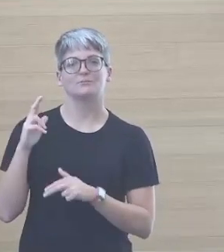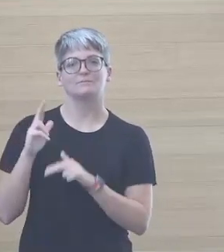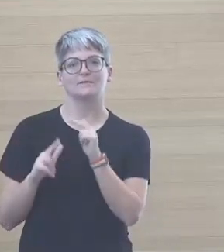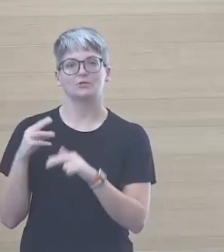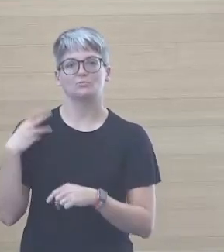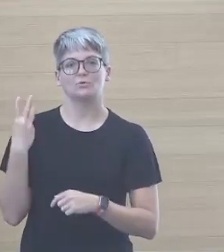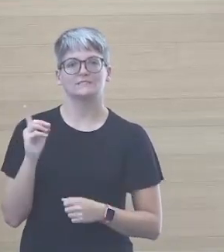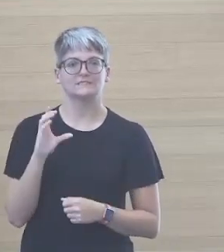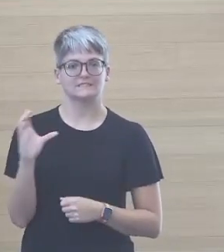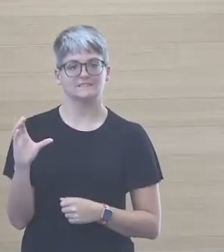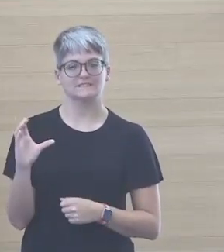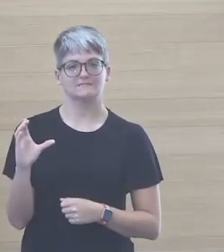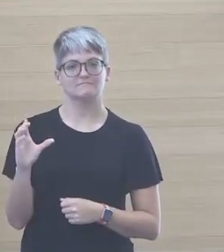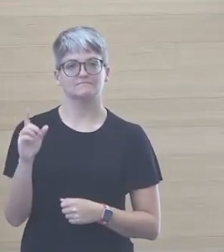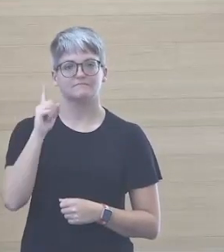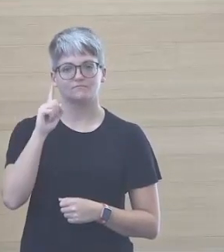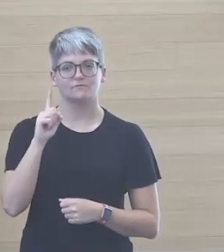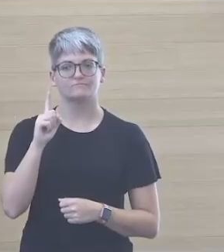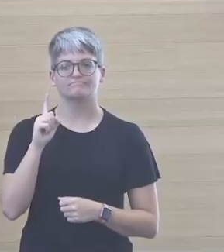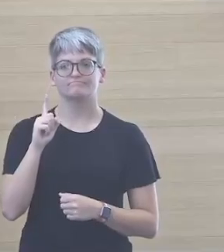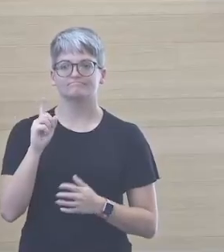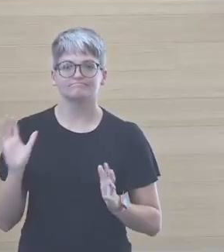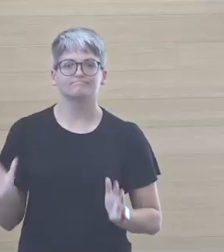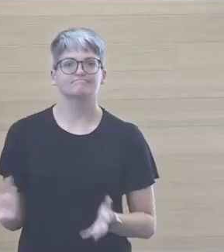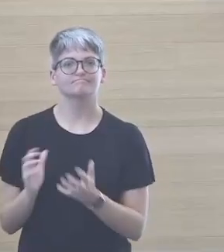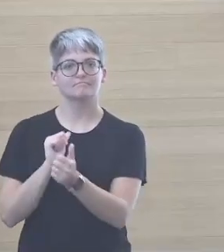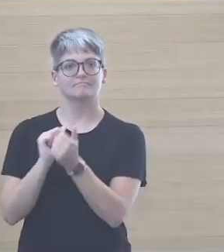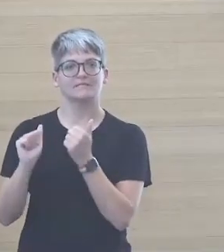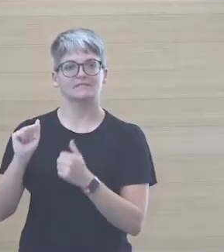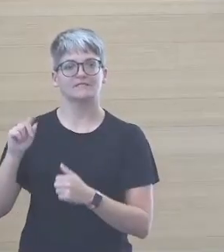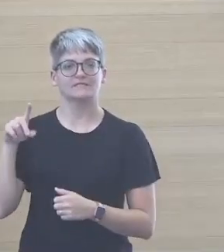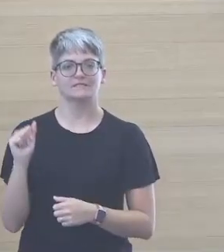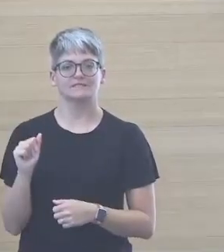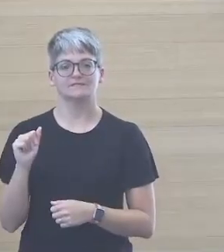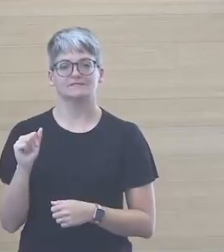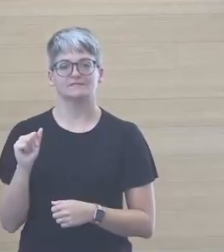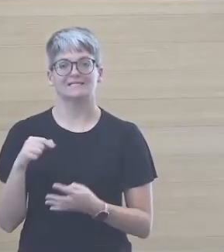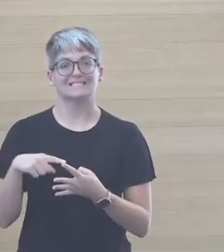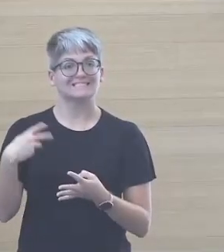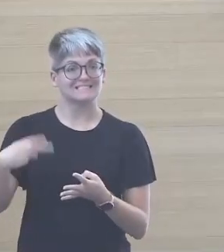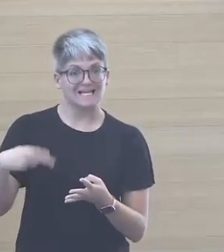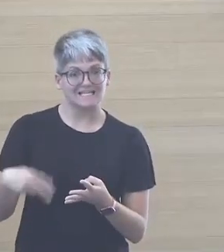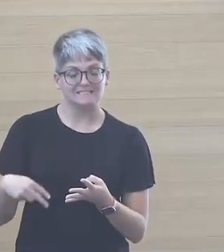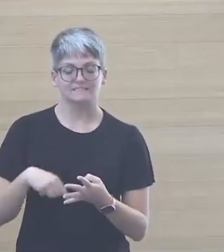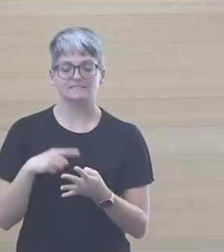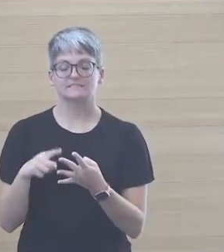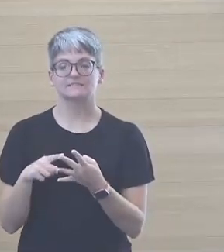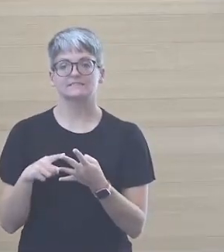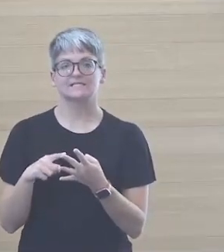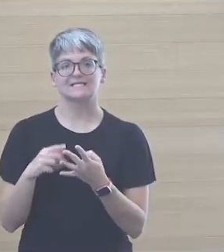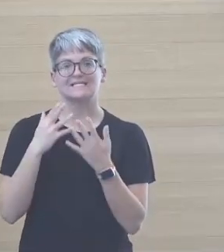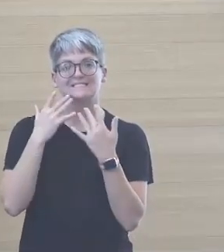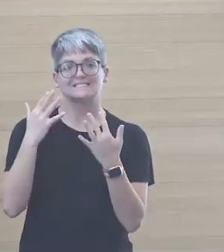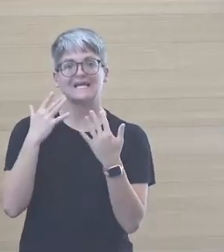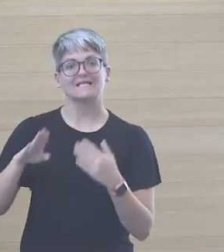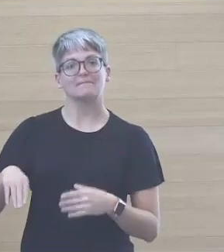DC to push for the passage of the ADA, Danced at the Capitol building, Sang at the bottom of the steps of the Capitol,